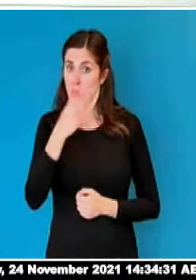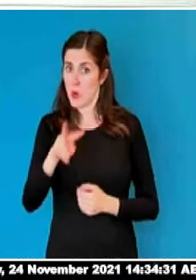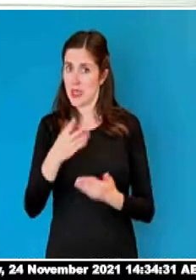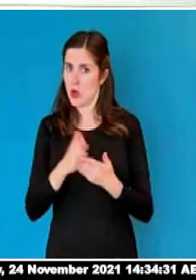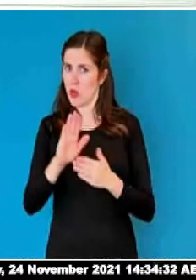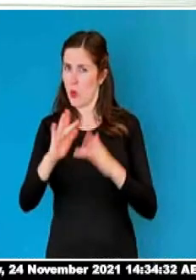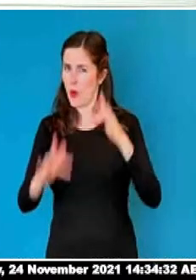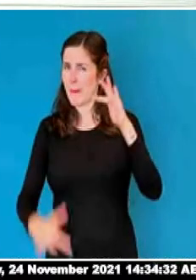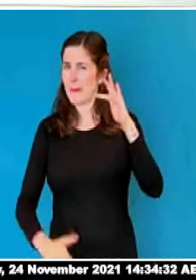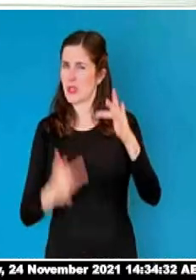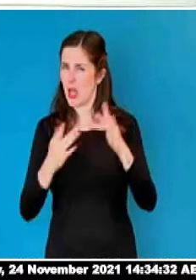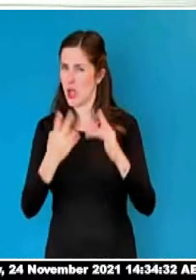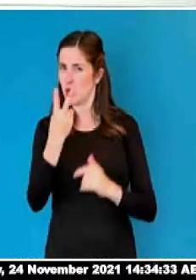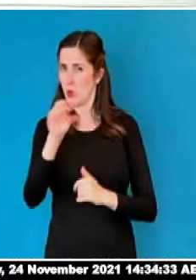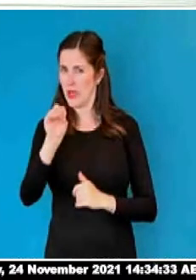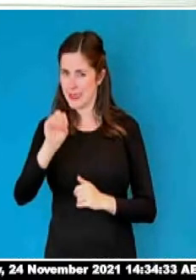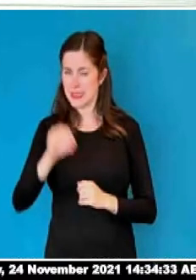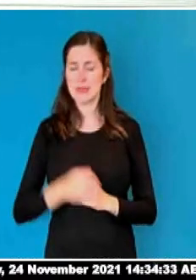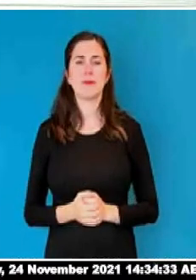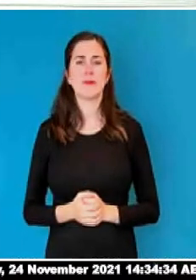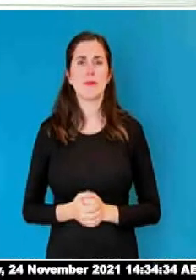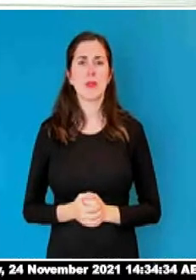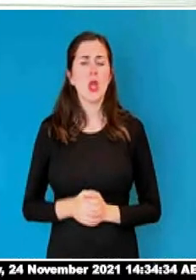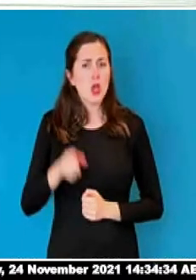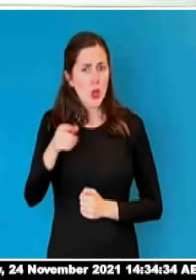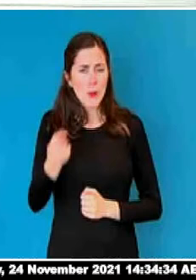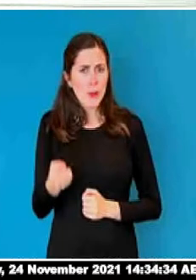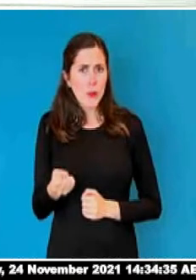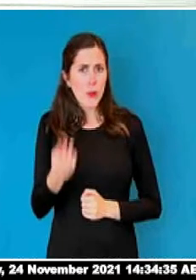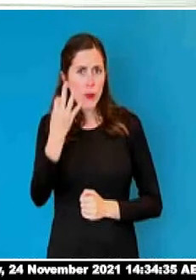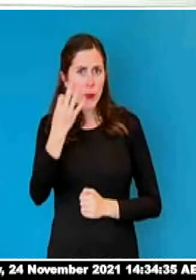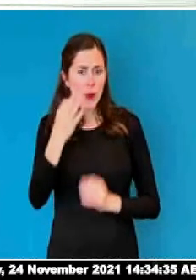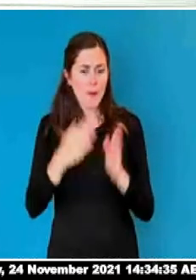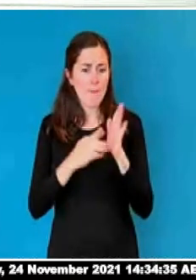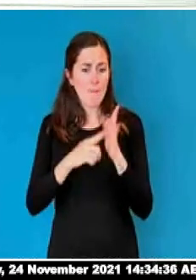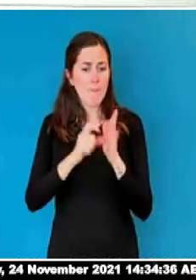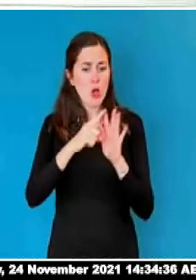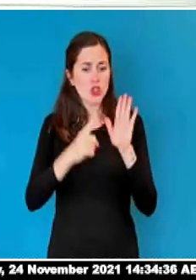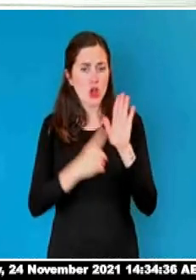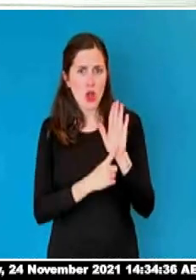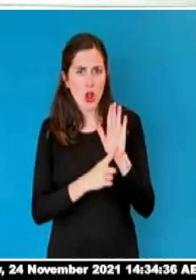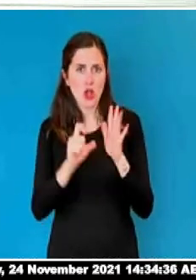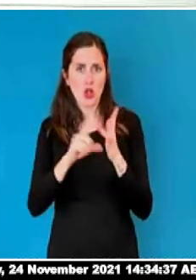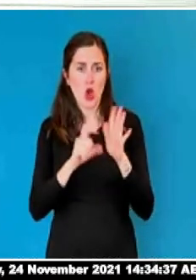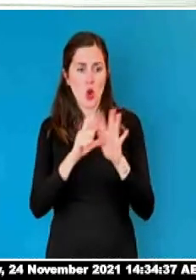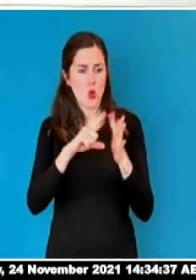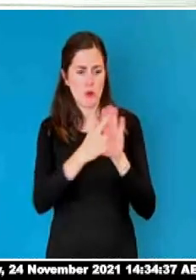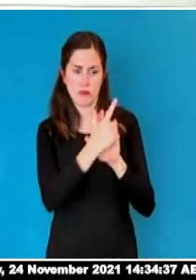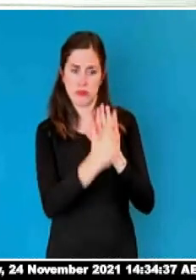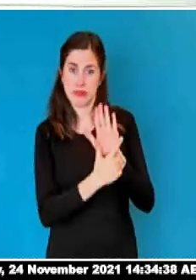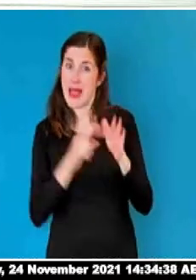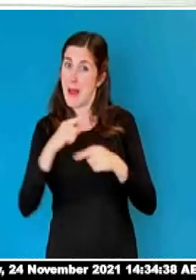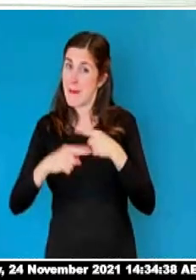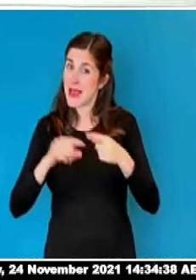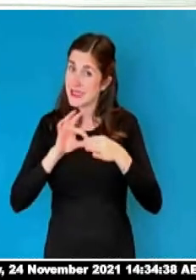There's no model code dealing with people with disability, is there? No, there is not.